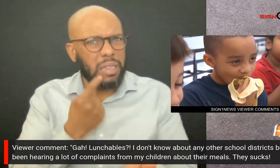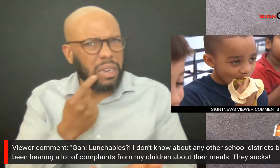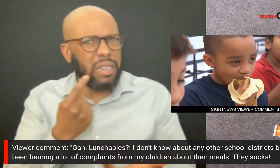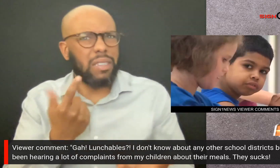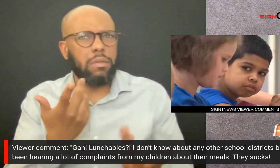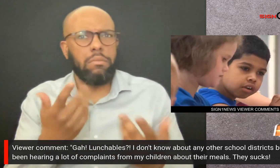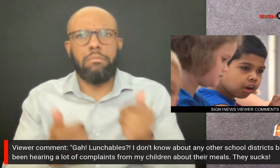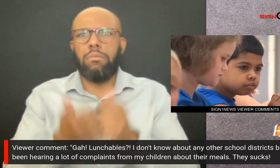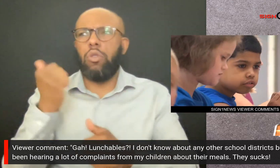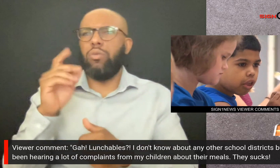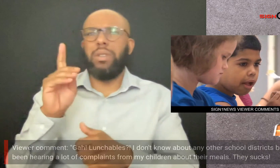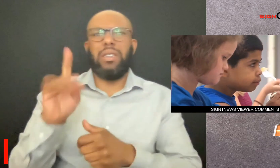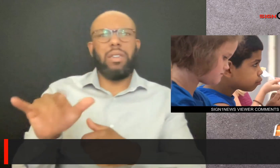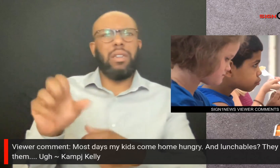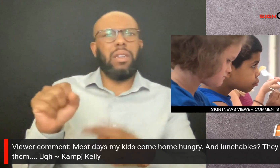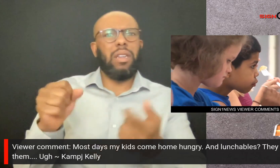Most days my kids come home hungry.